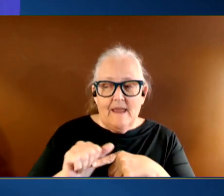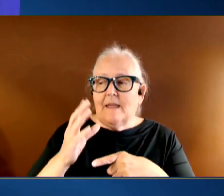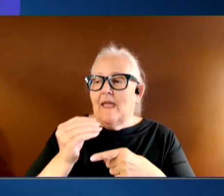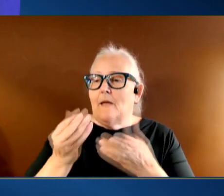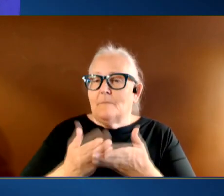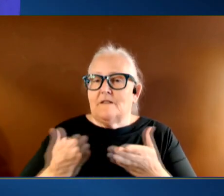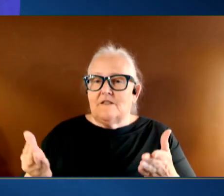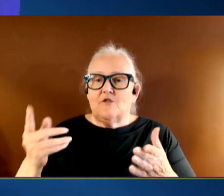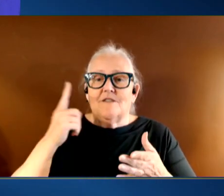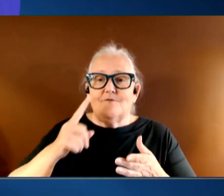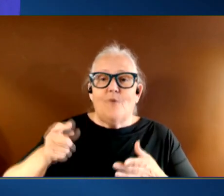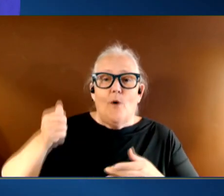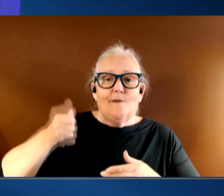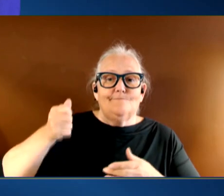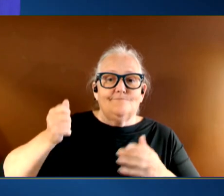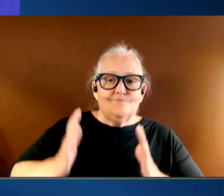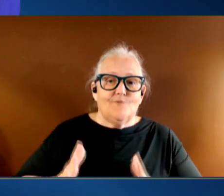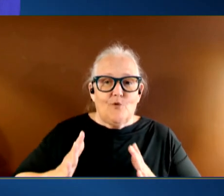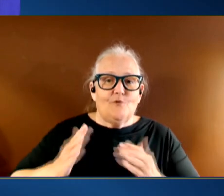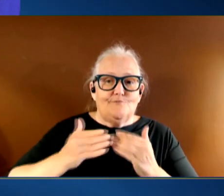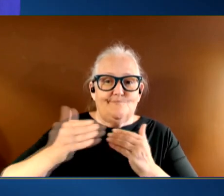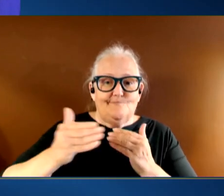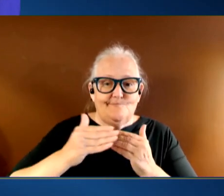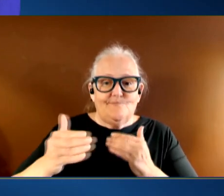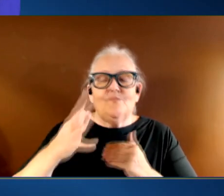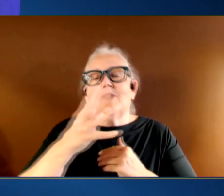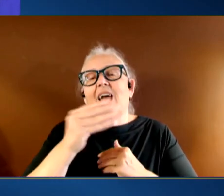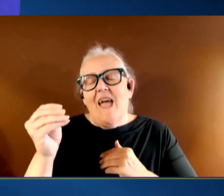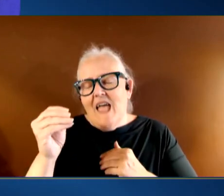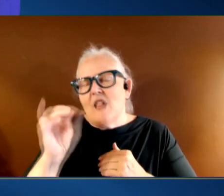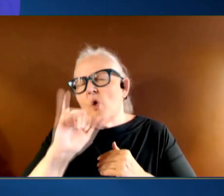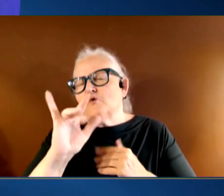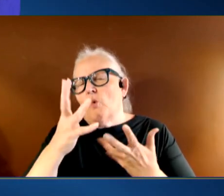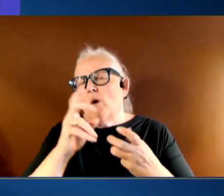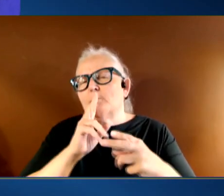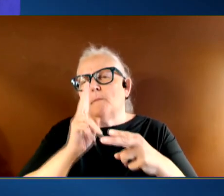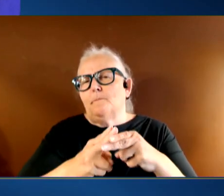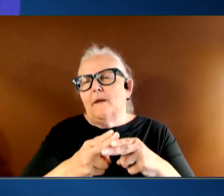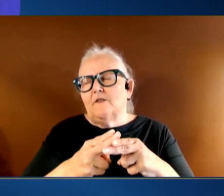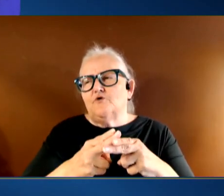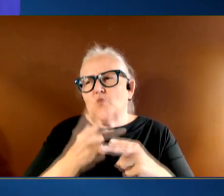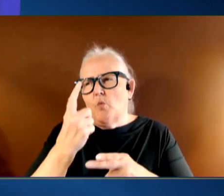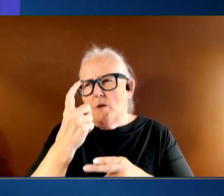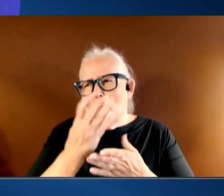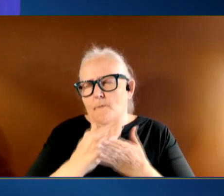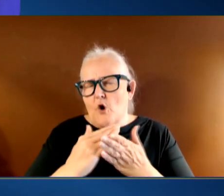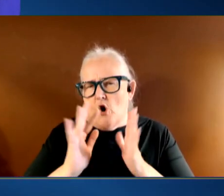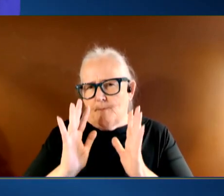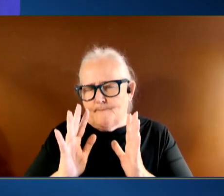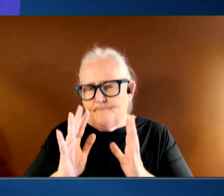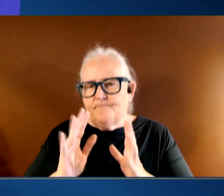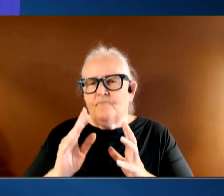near future. And I also did want to touch on one other piece, and that's in the long term,